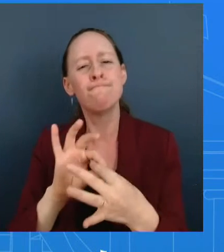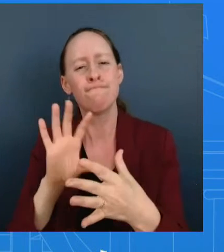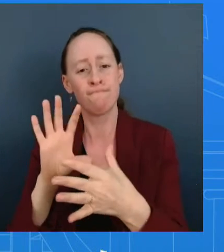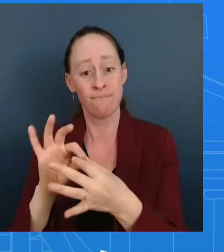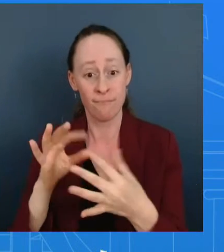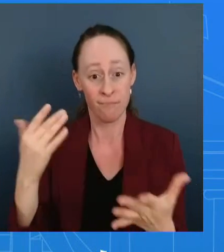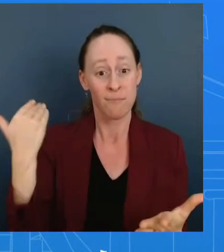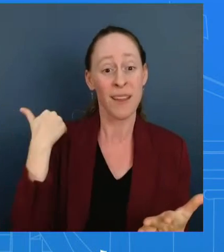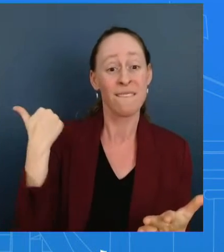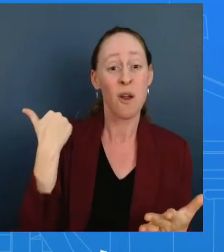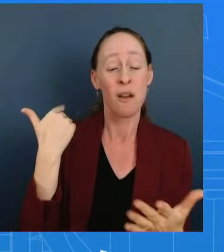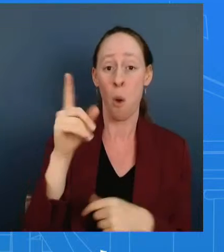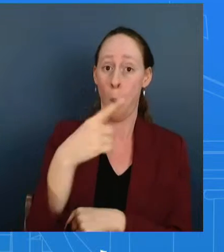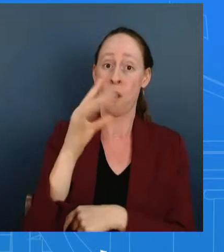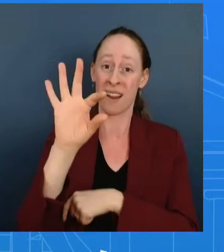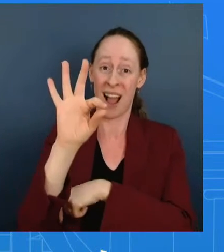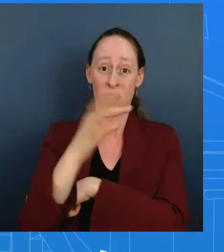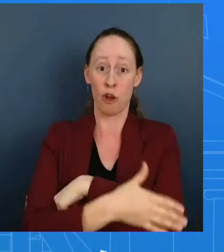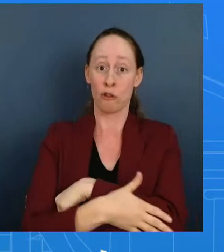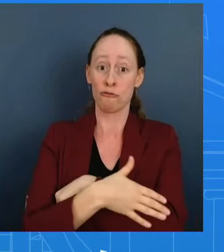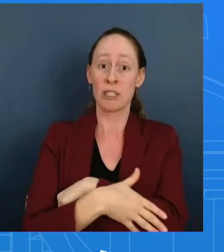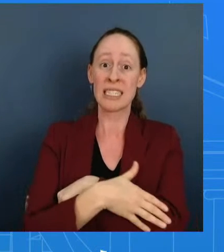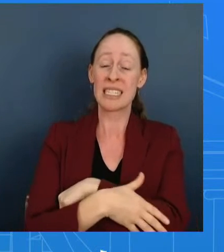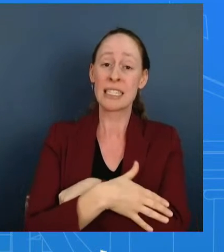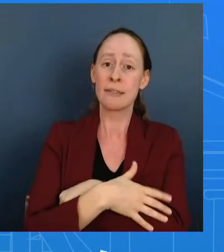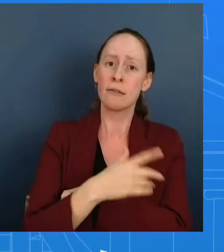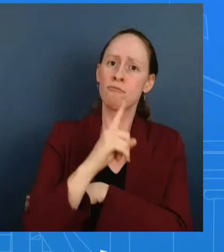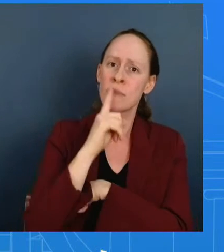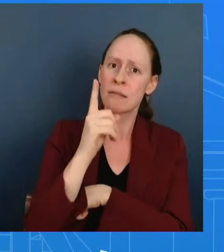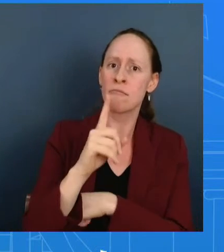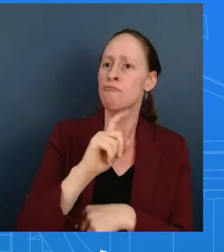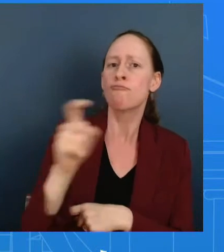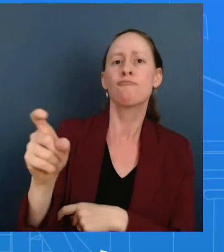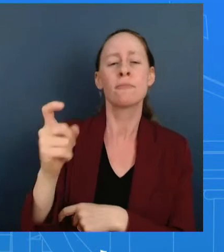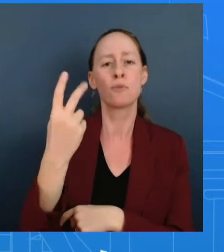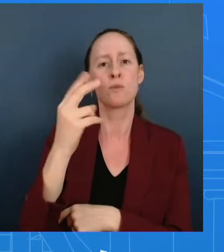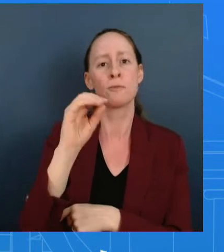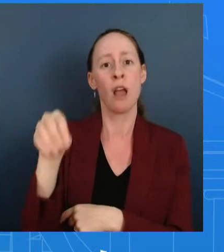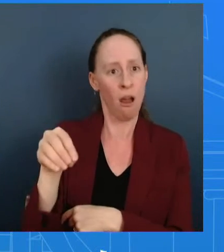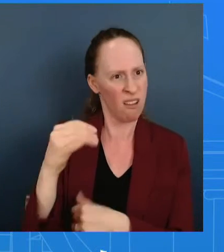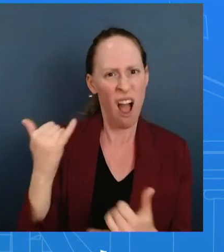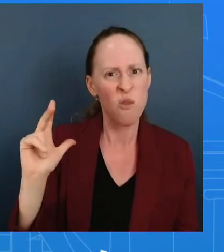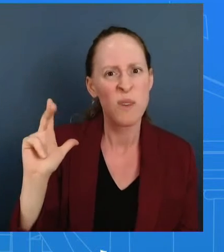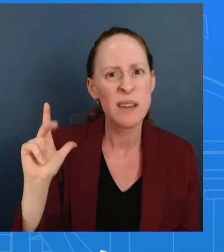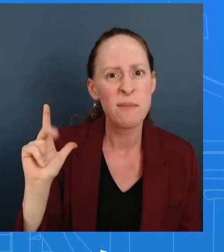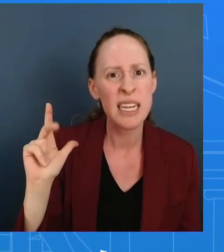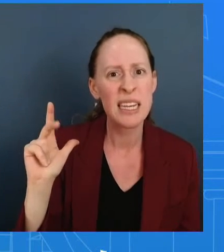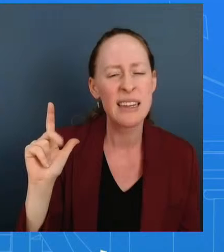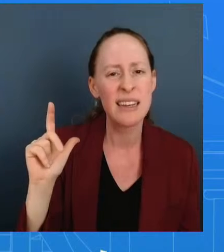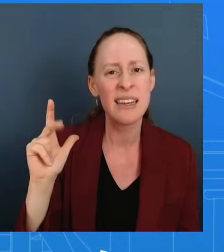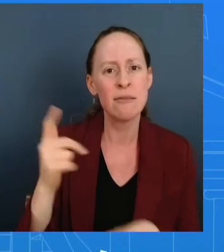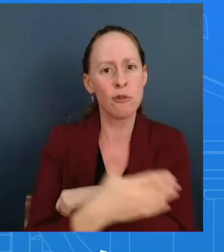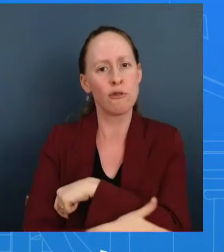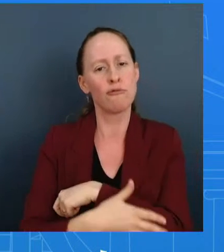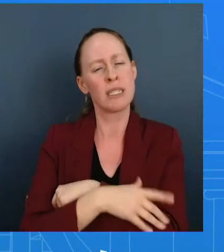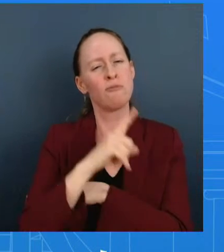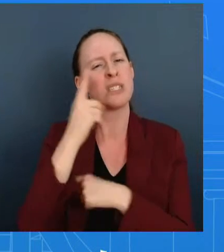That's not by accident. That's because of leadership. That's because of constant stewardship of the Alliance and other partnerships around the world.